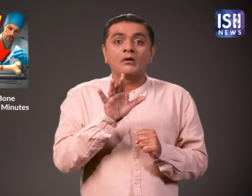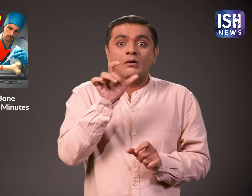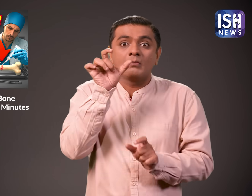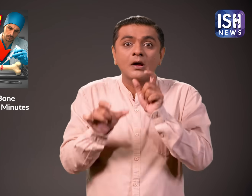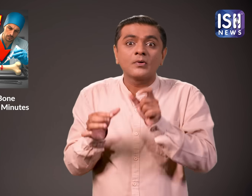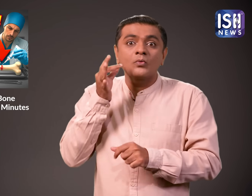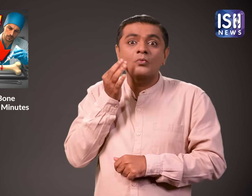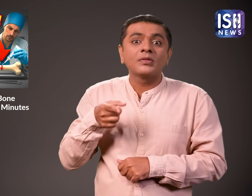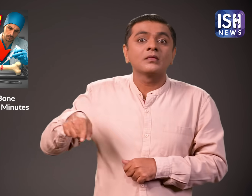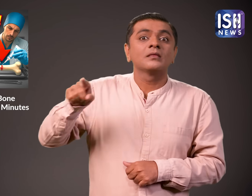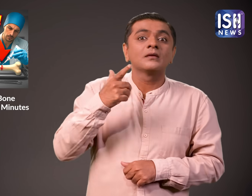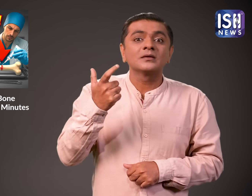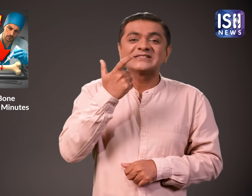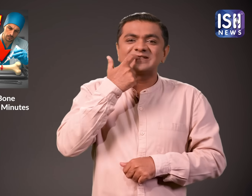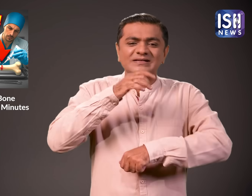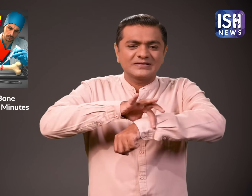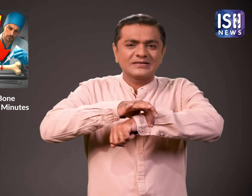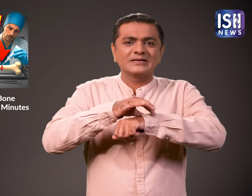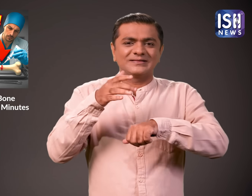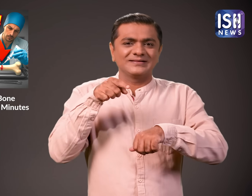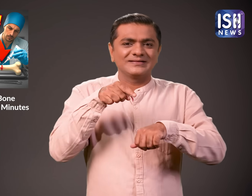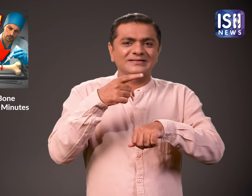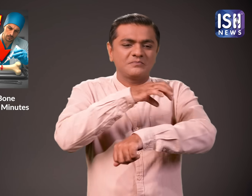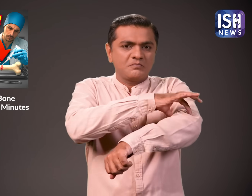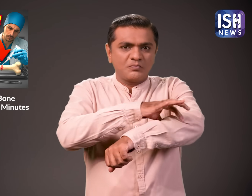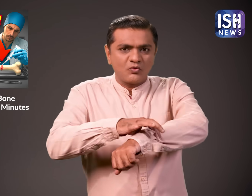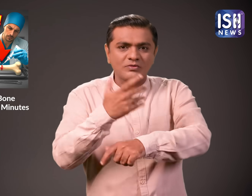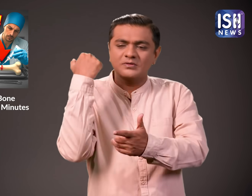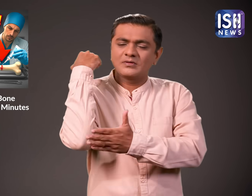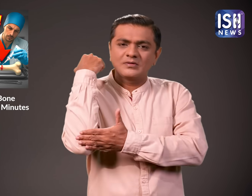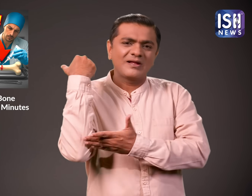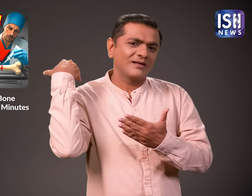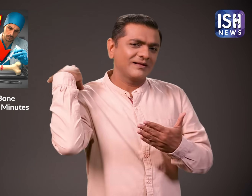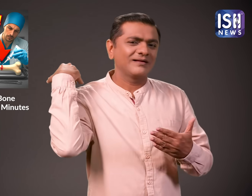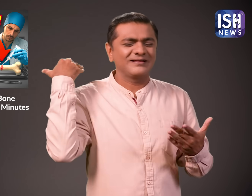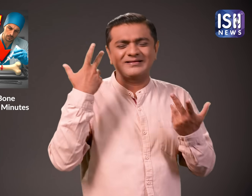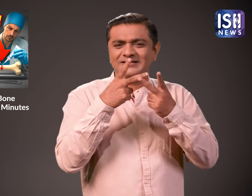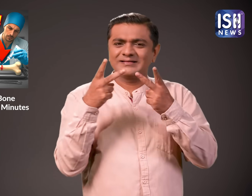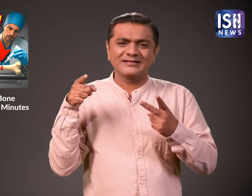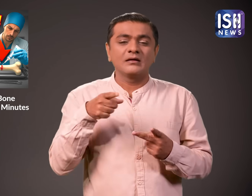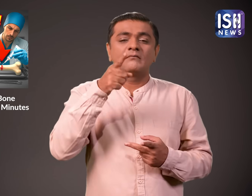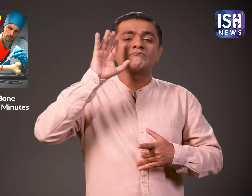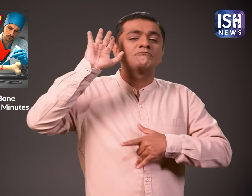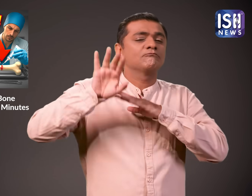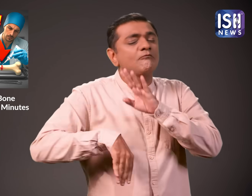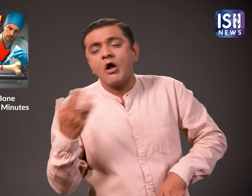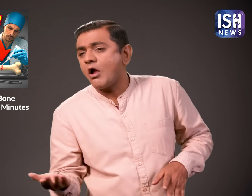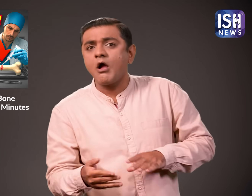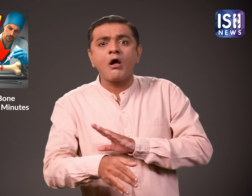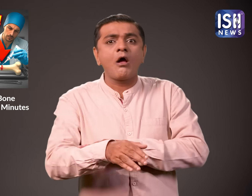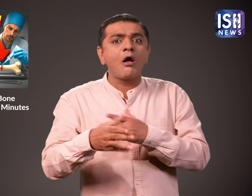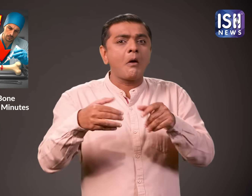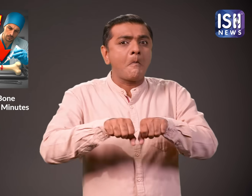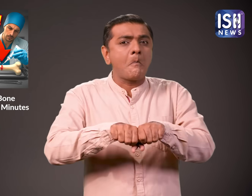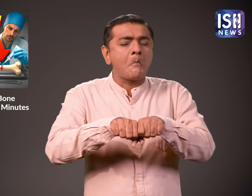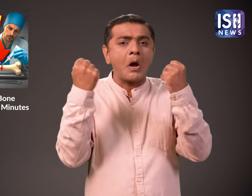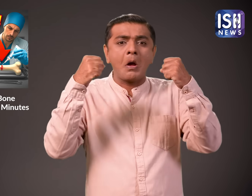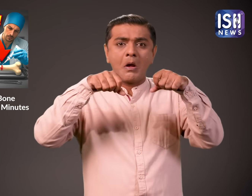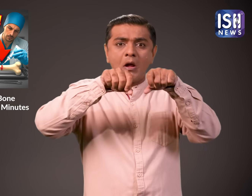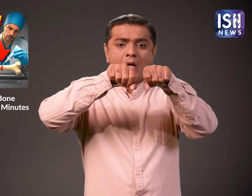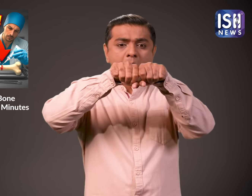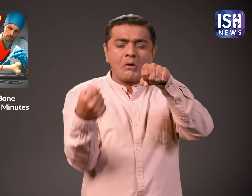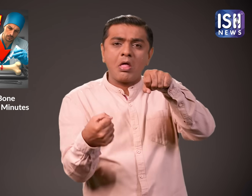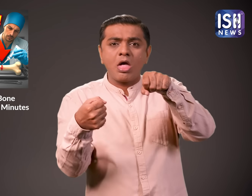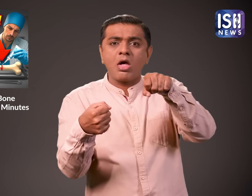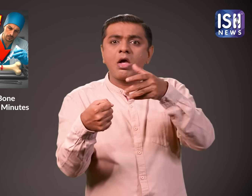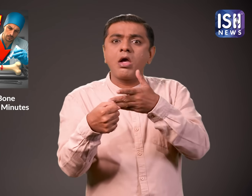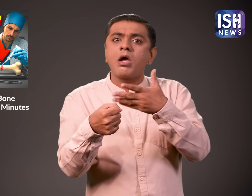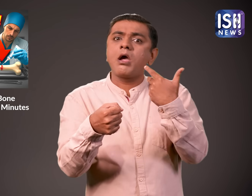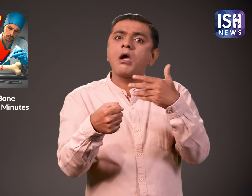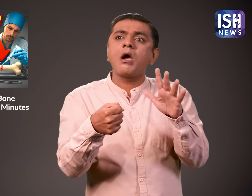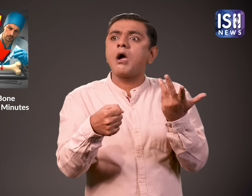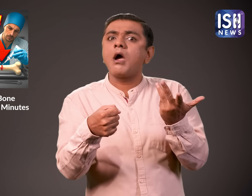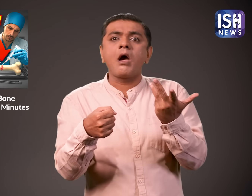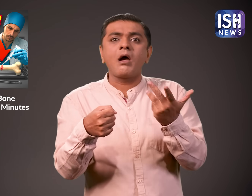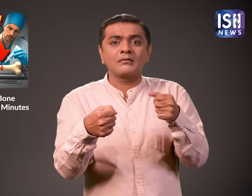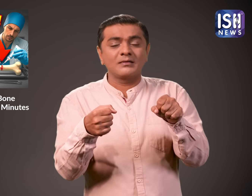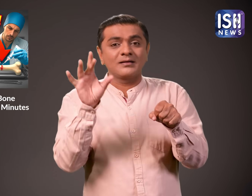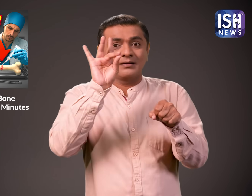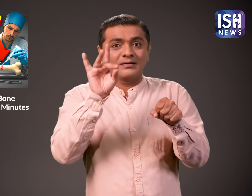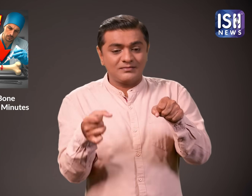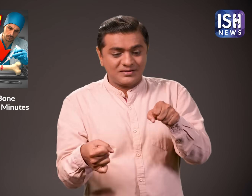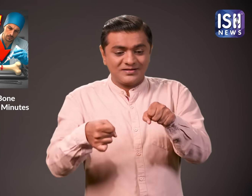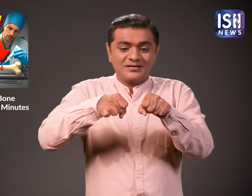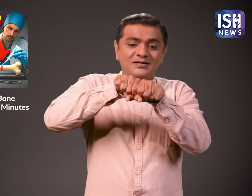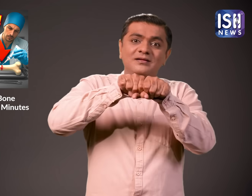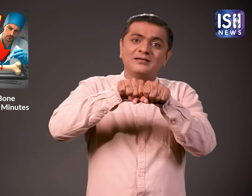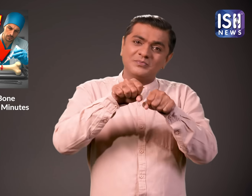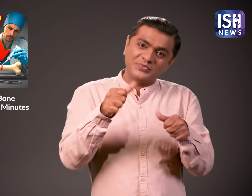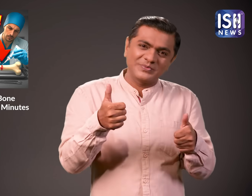But when humans break a bone, whether it's a hand, elbow, or back, can the fracture really be fixed with glue?